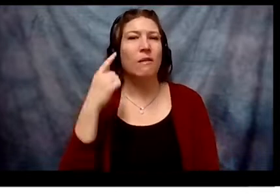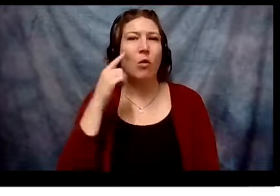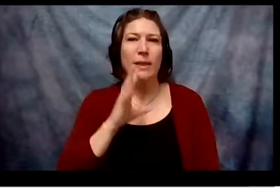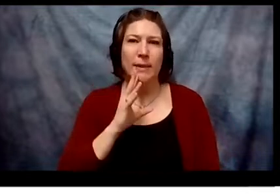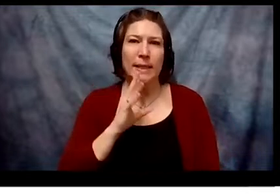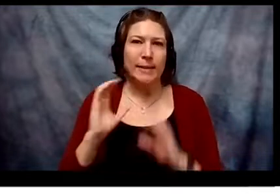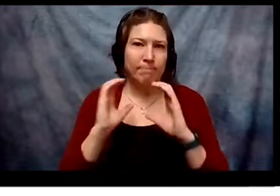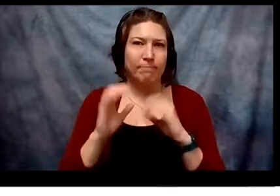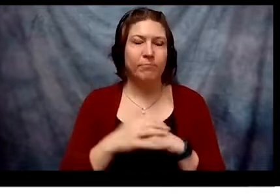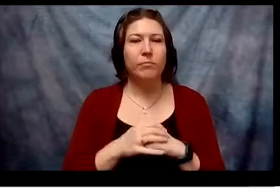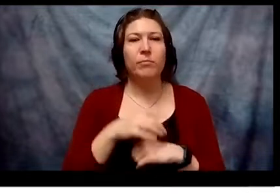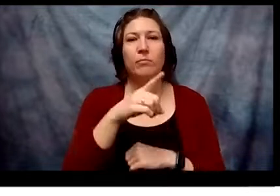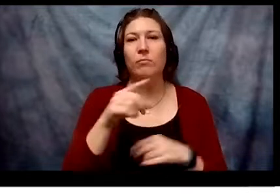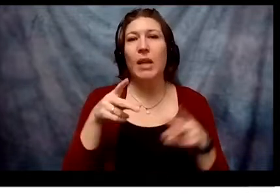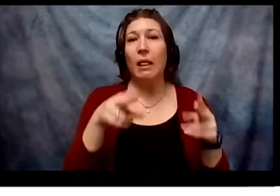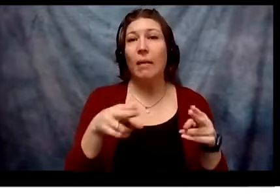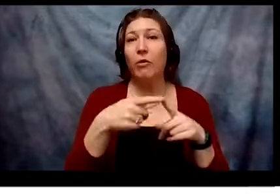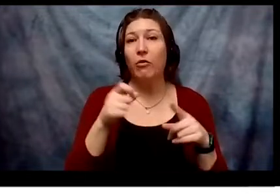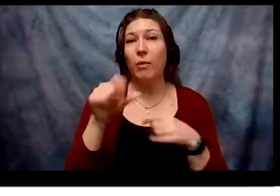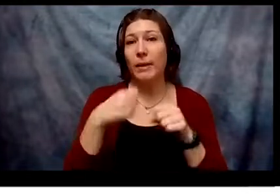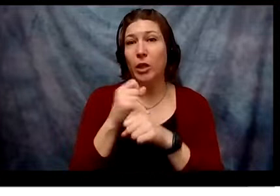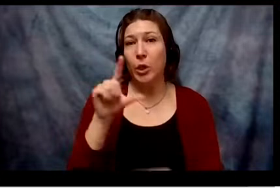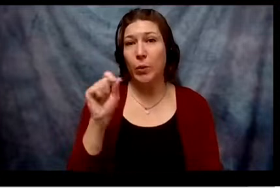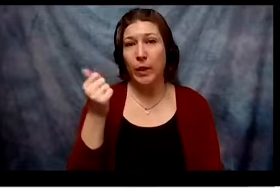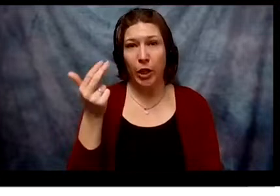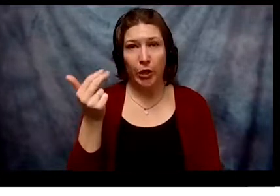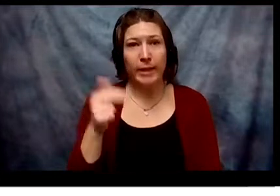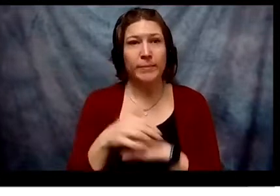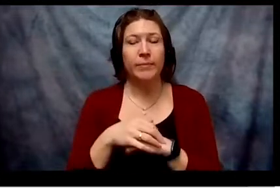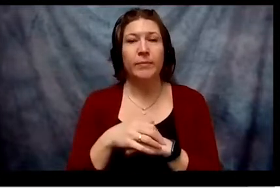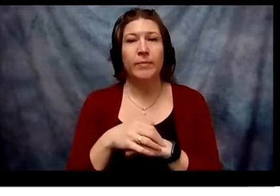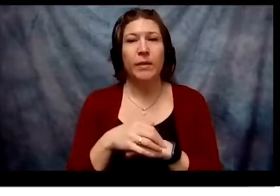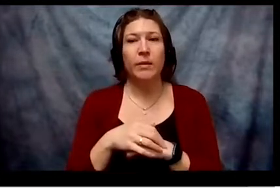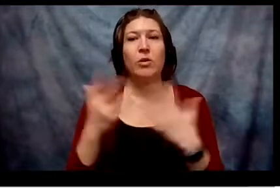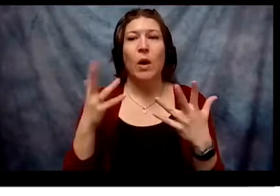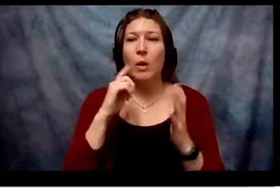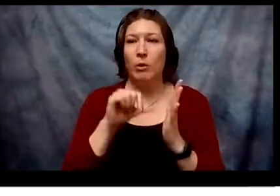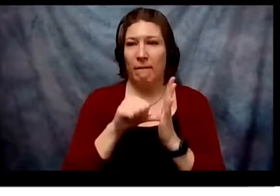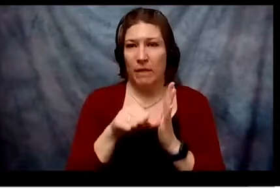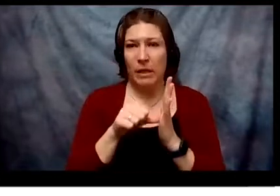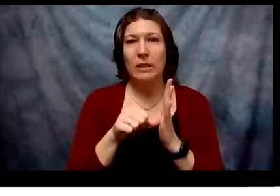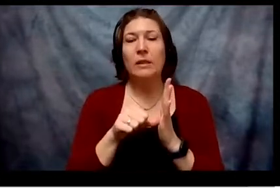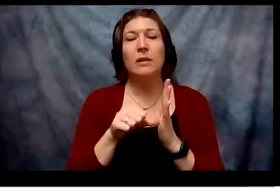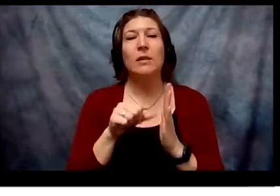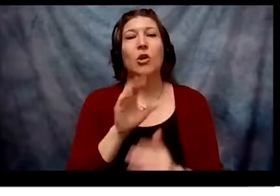This clip is from 2013. So I want to emphasize here that her history